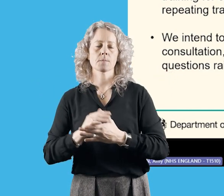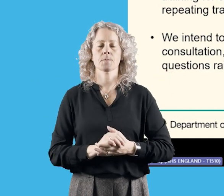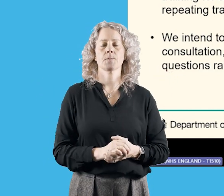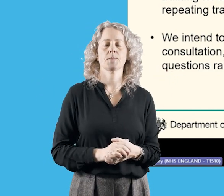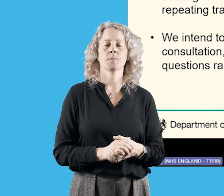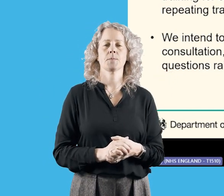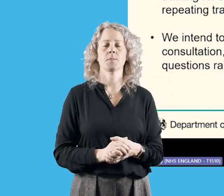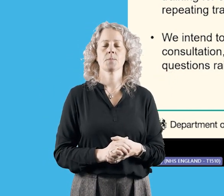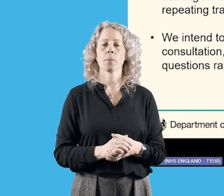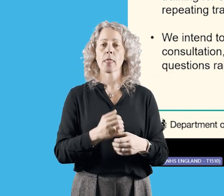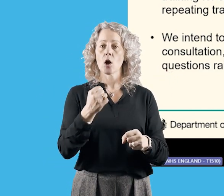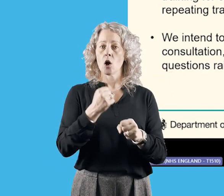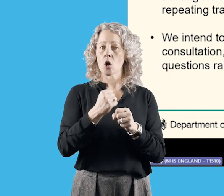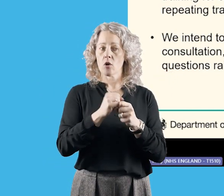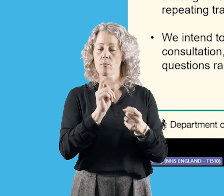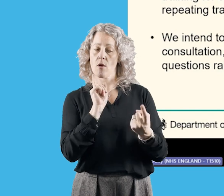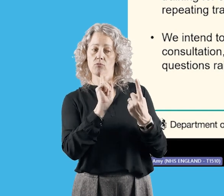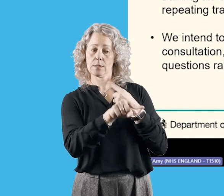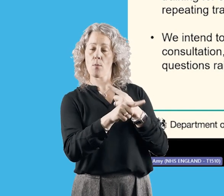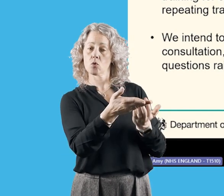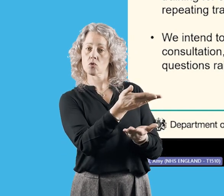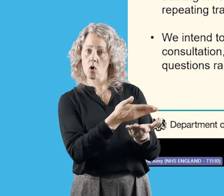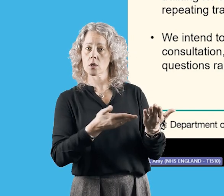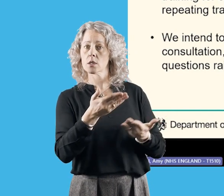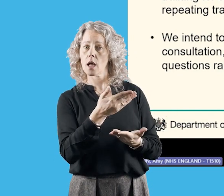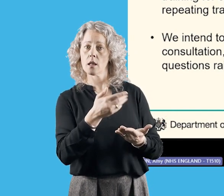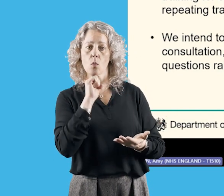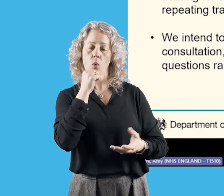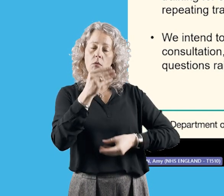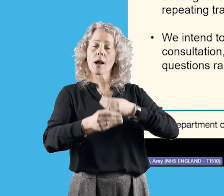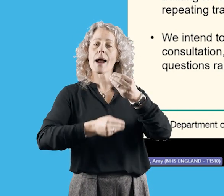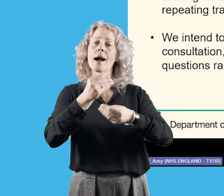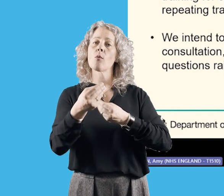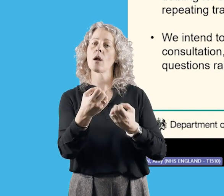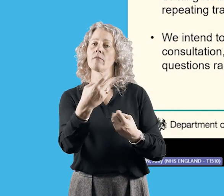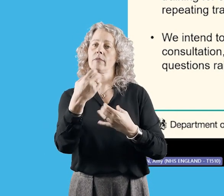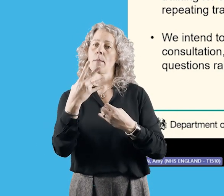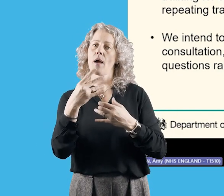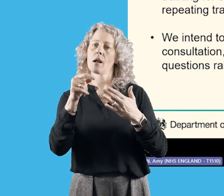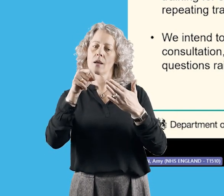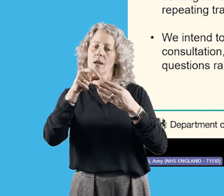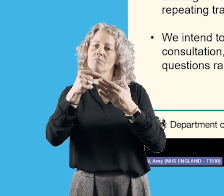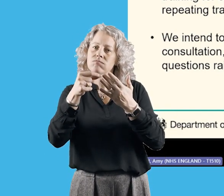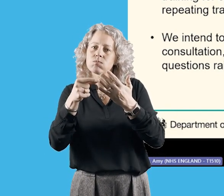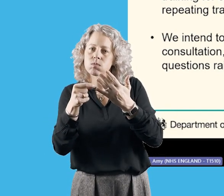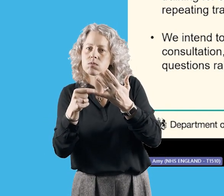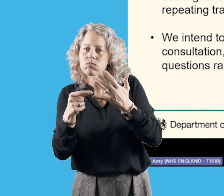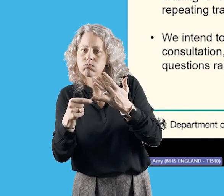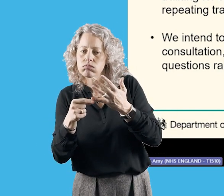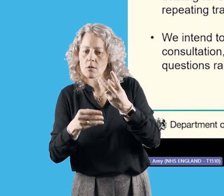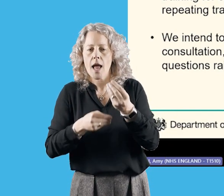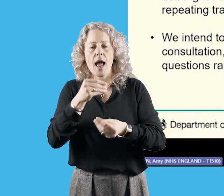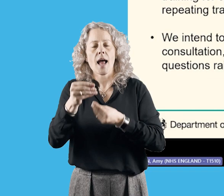The government's response to the consultation will outline the feedback in further detail and set out where and how we have sought to address this.